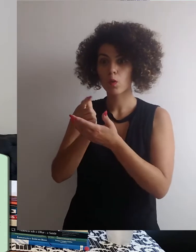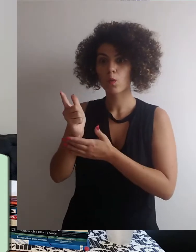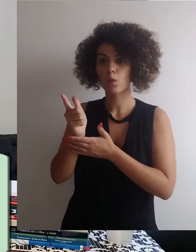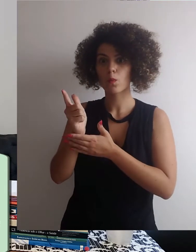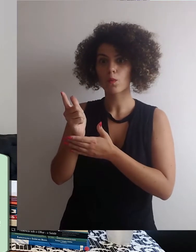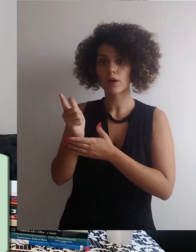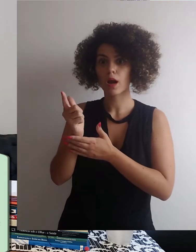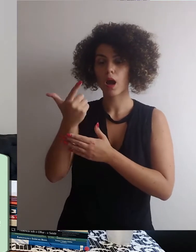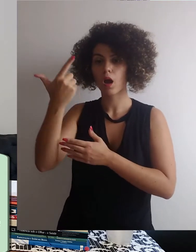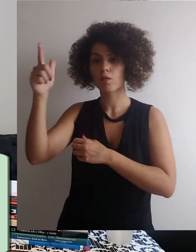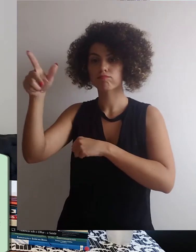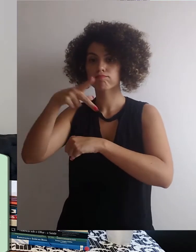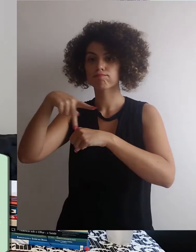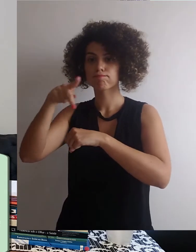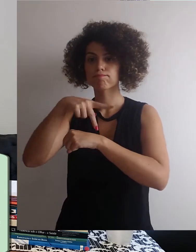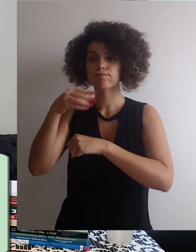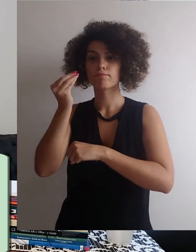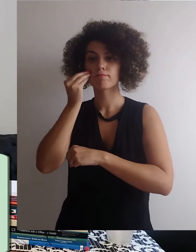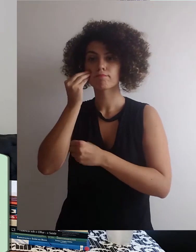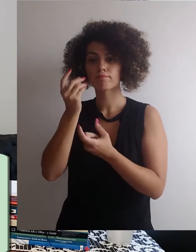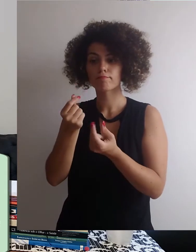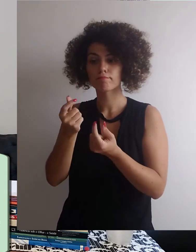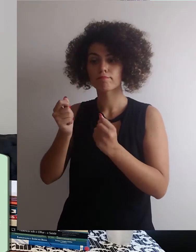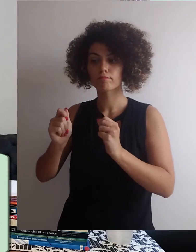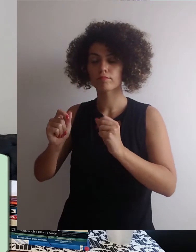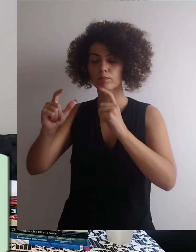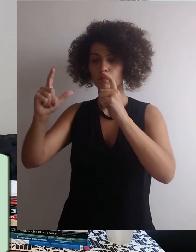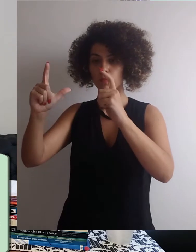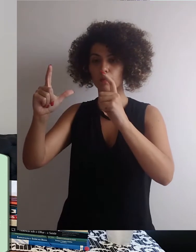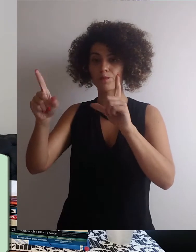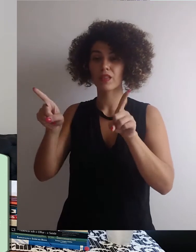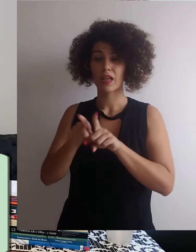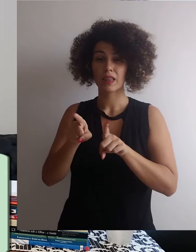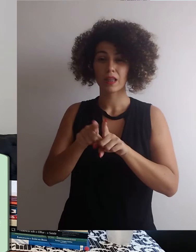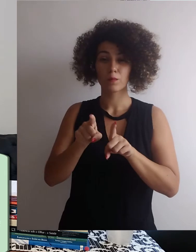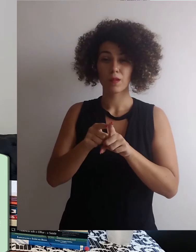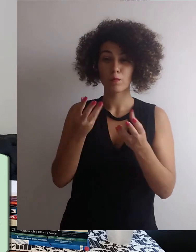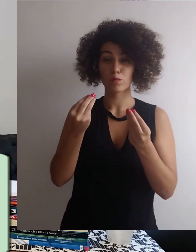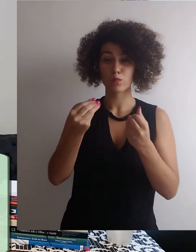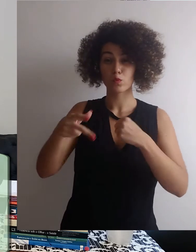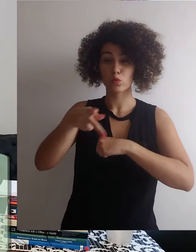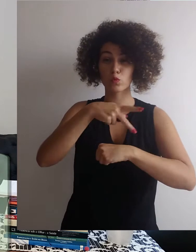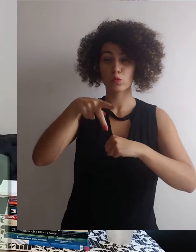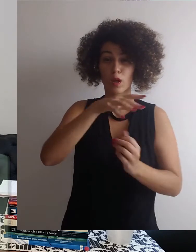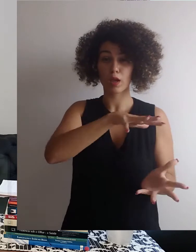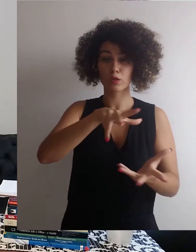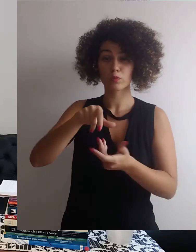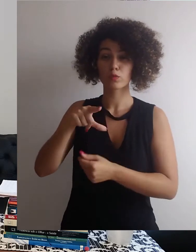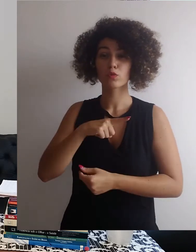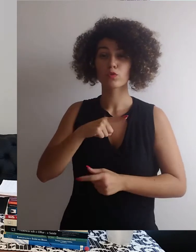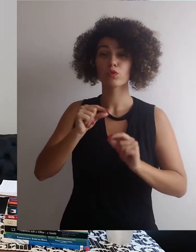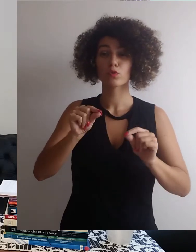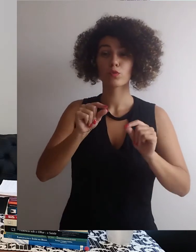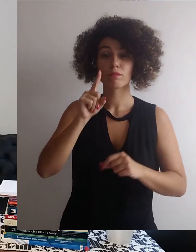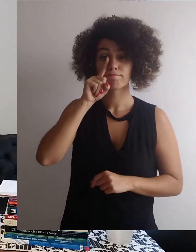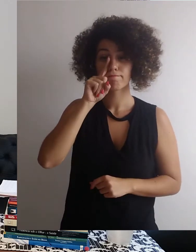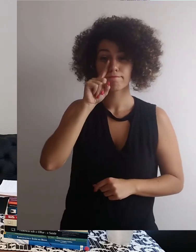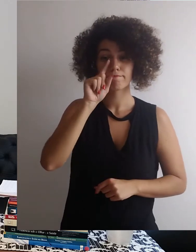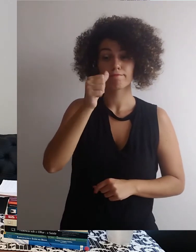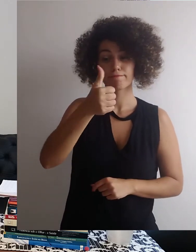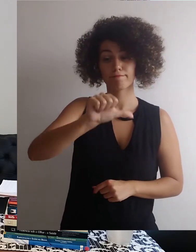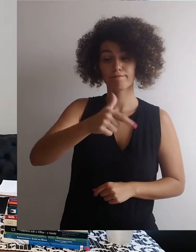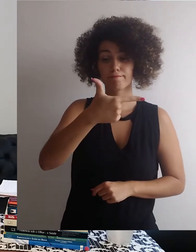Furthermore, at the international level, we had the crisis of 1929 that was ravaging the entire world. All these factors